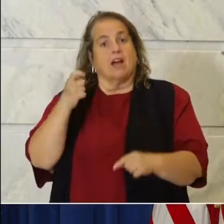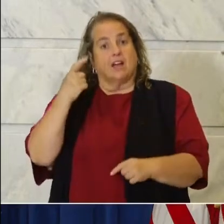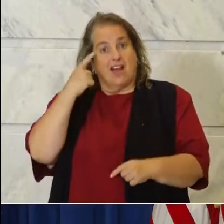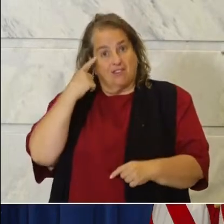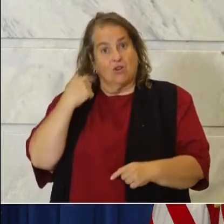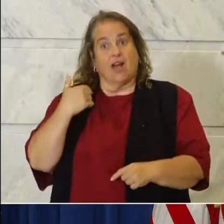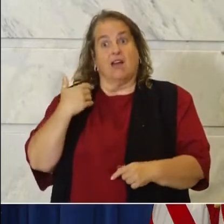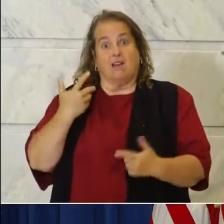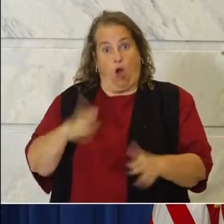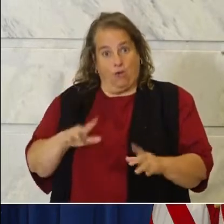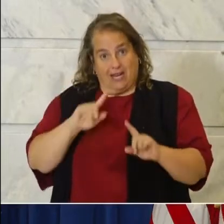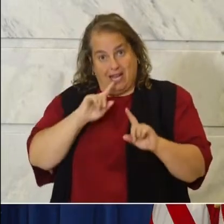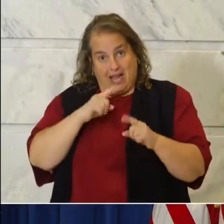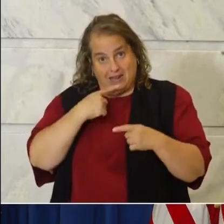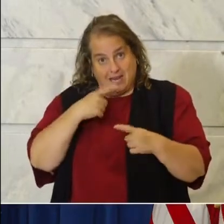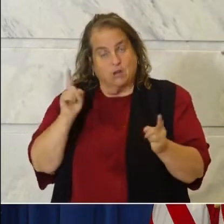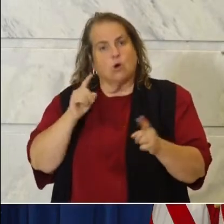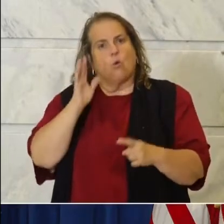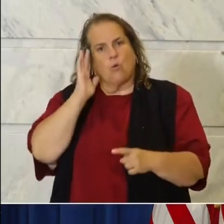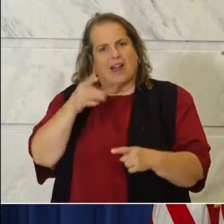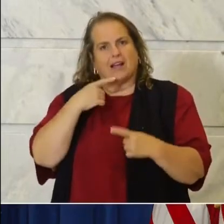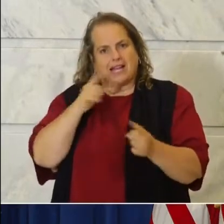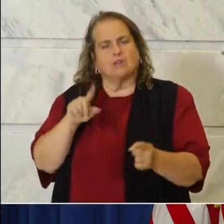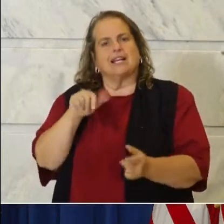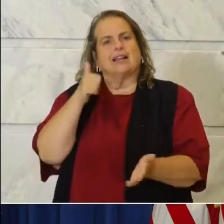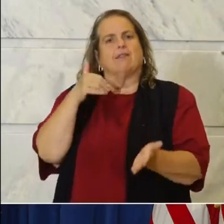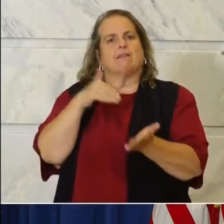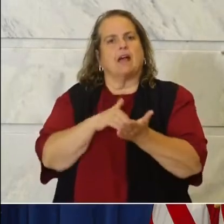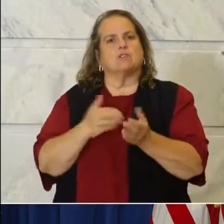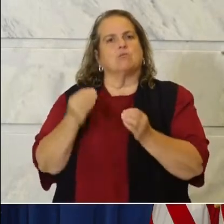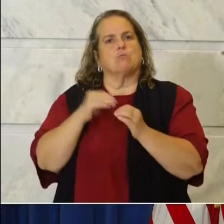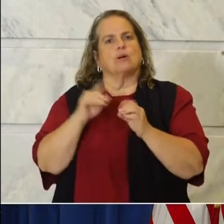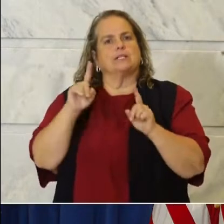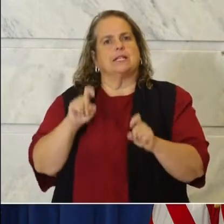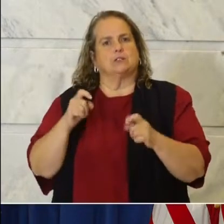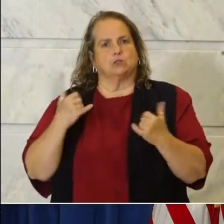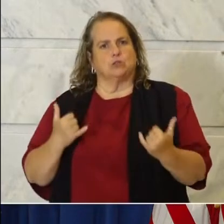shortly over 10,000 more new tests Today we have come light years from